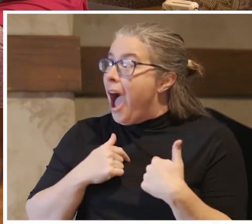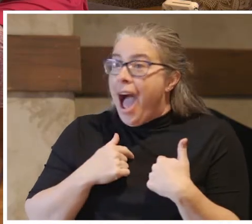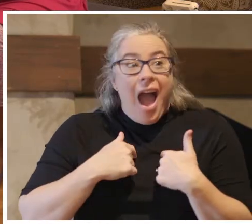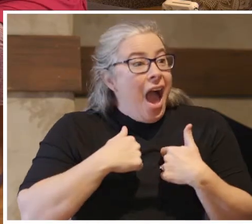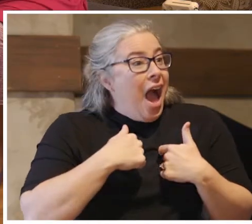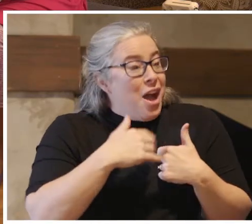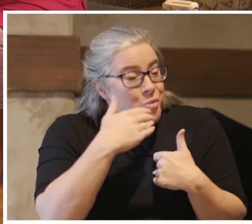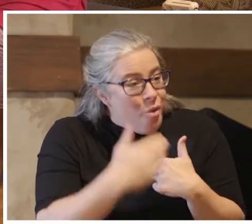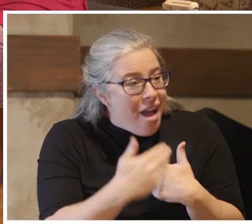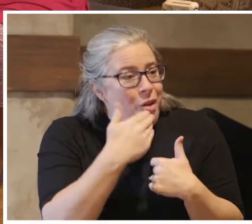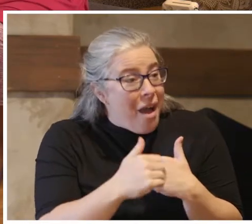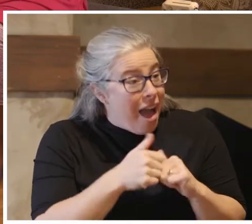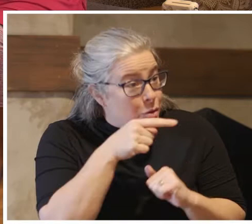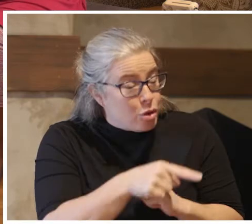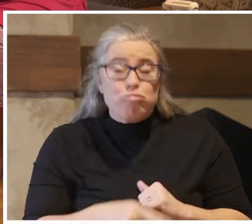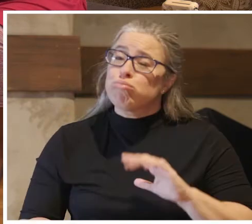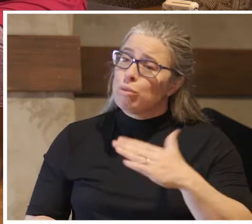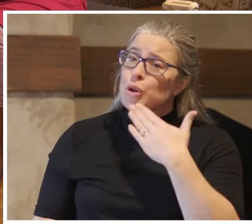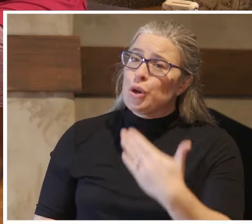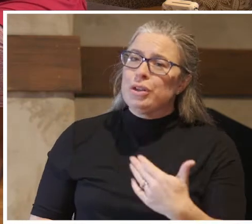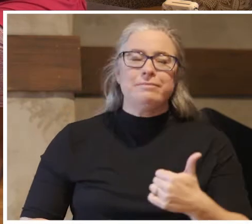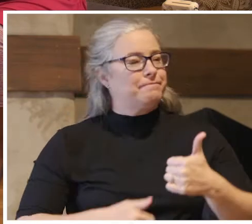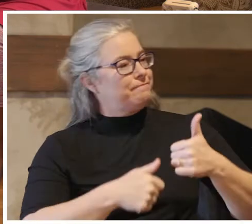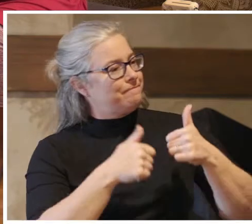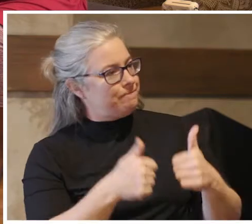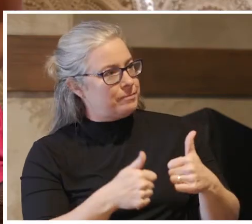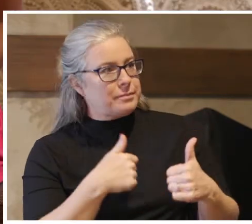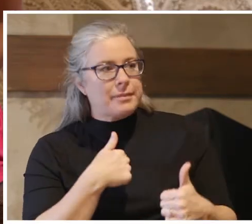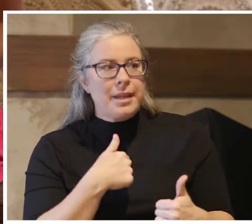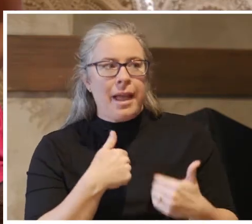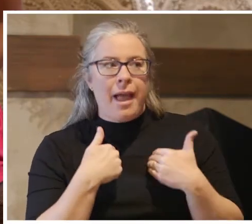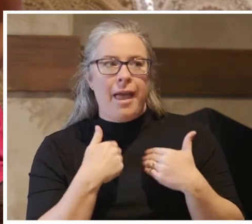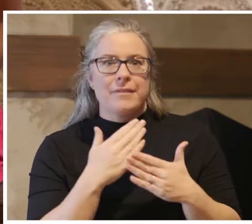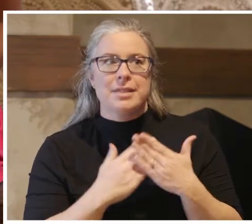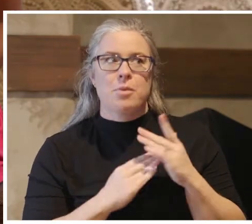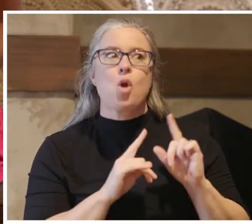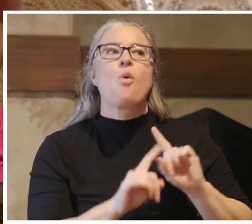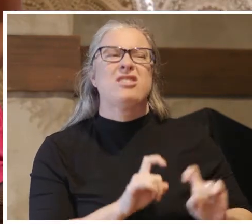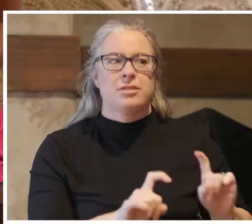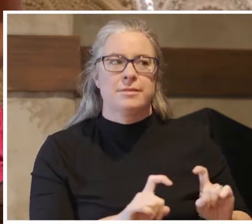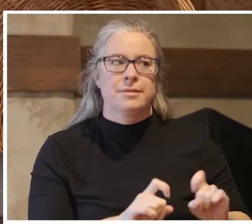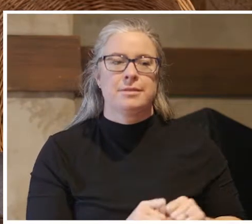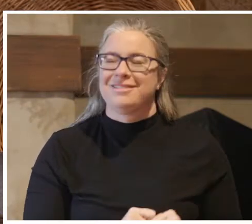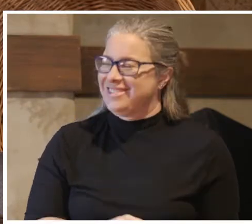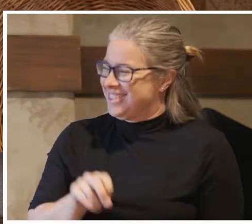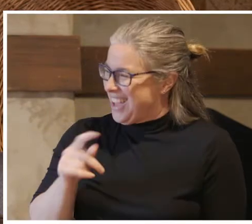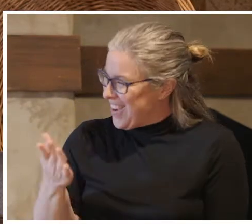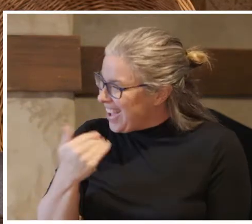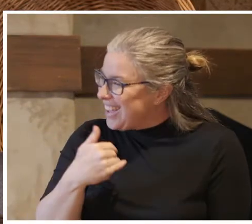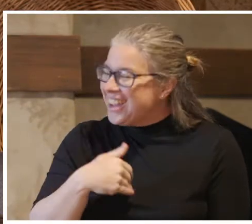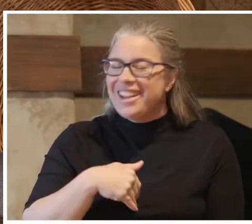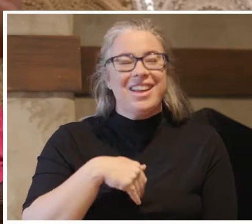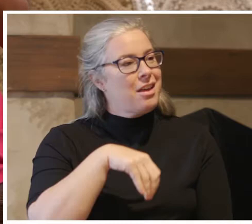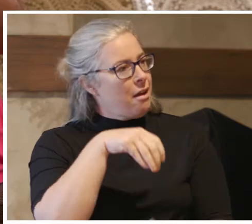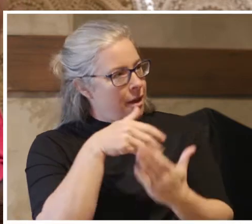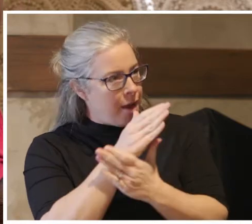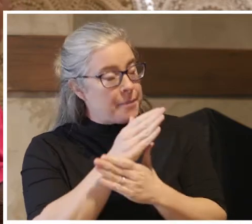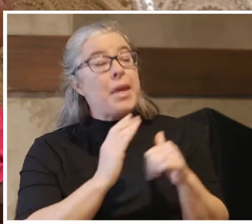I'm well, I'm well, how about you? Pretty good. - Good, 'cause I have some questions. Okay. - All right.